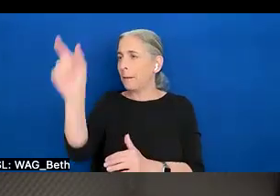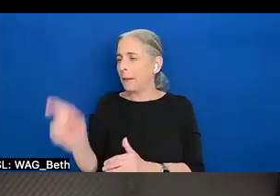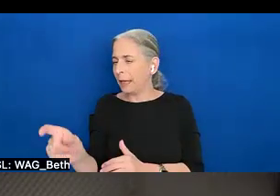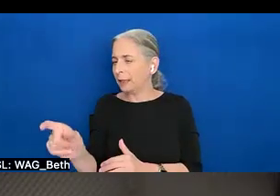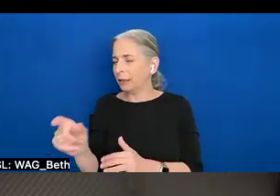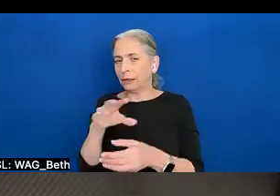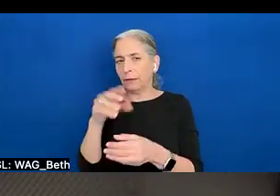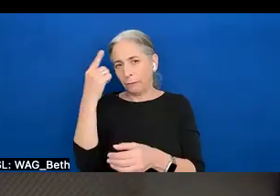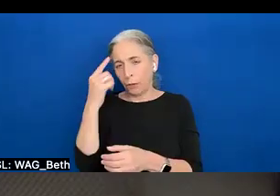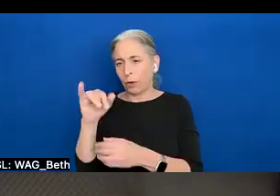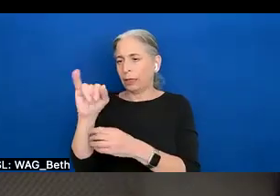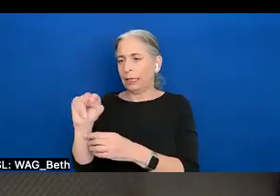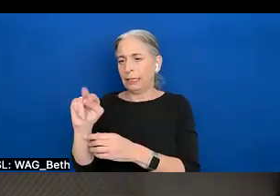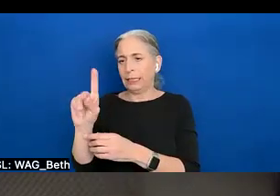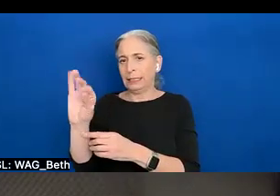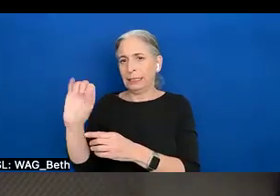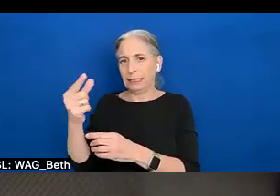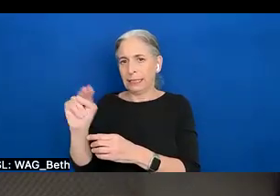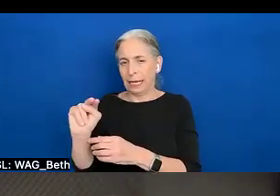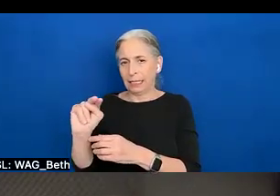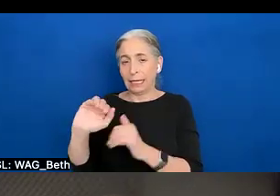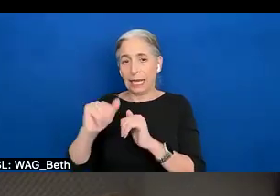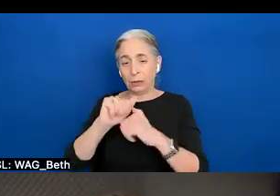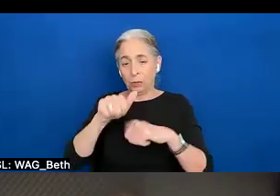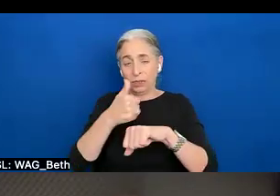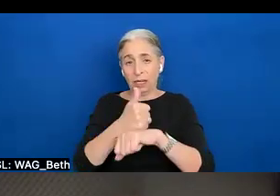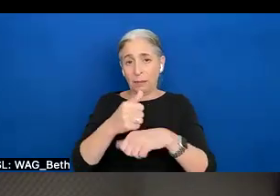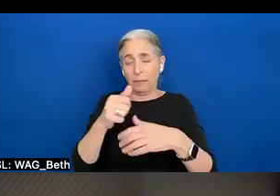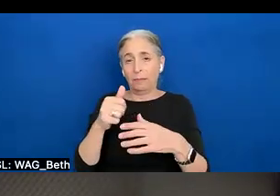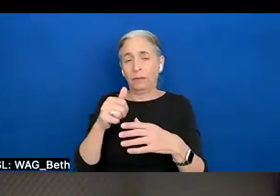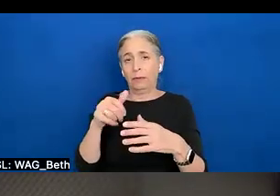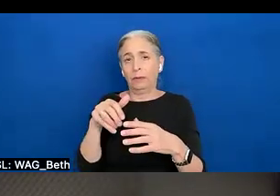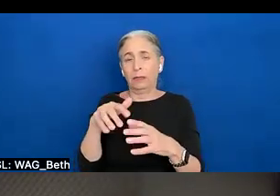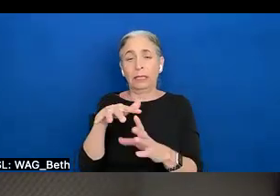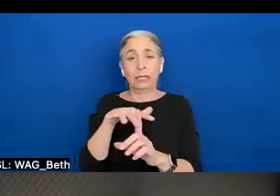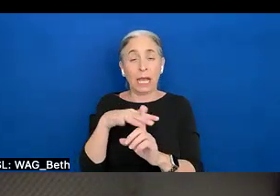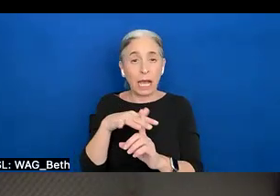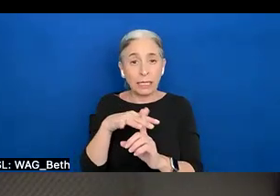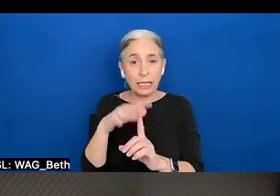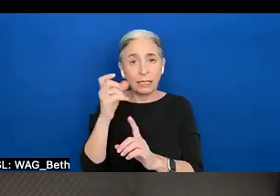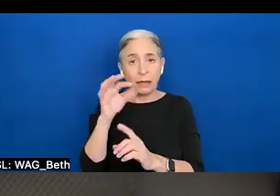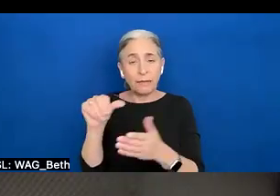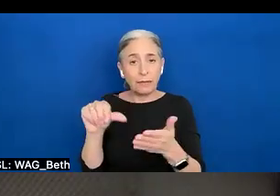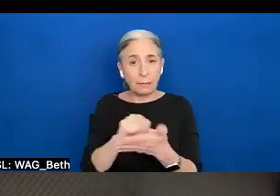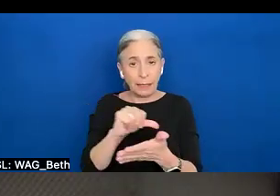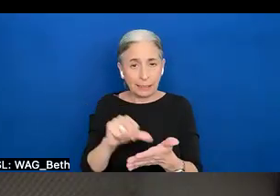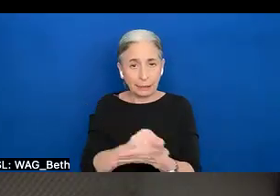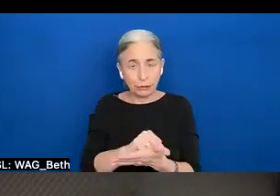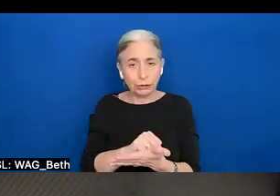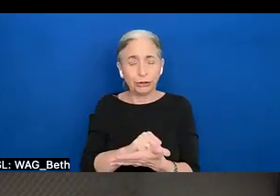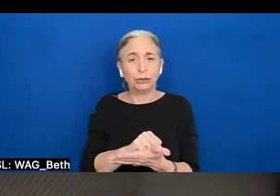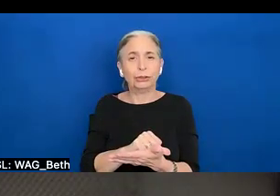And it is also a way to organize content of the page of